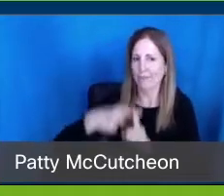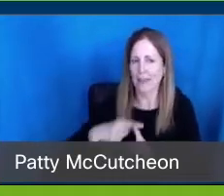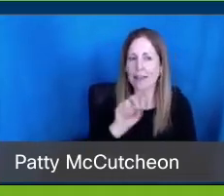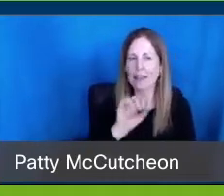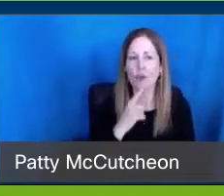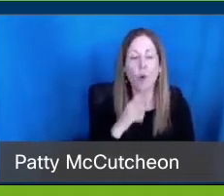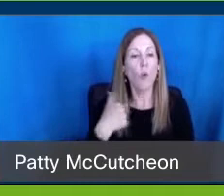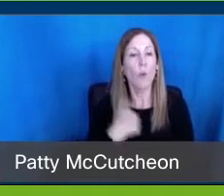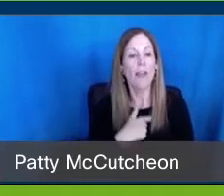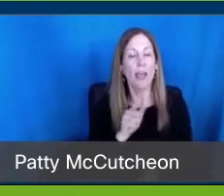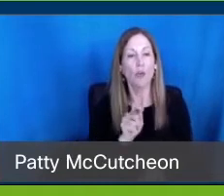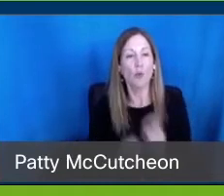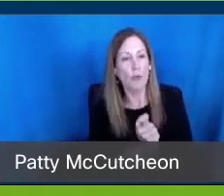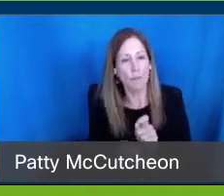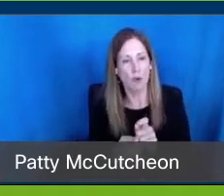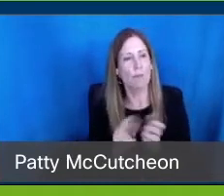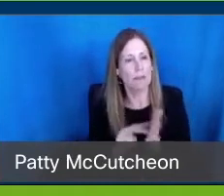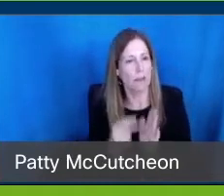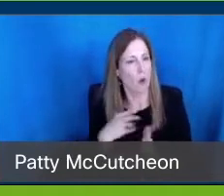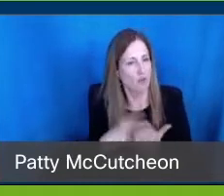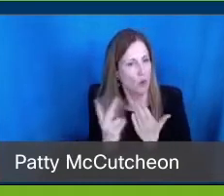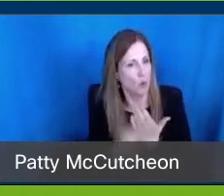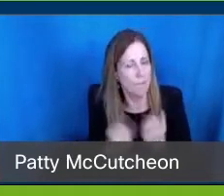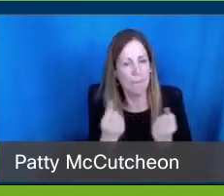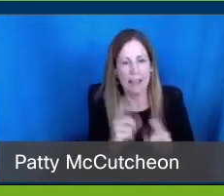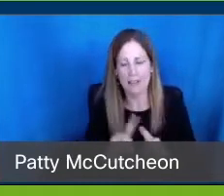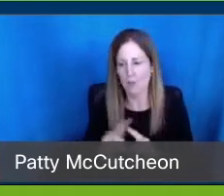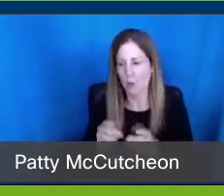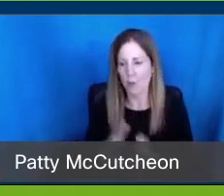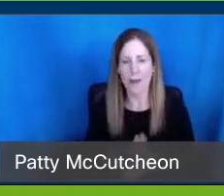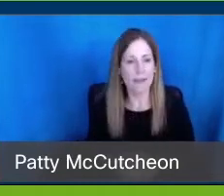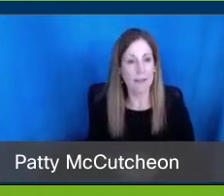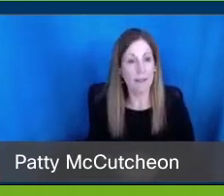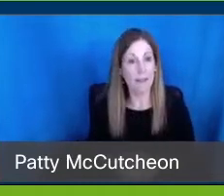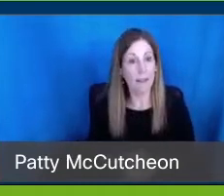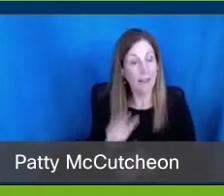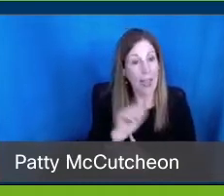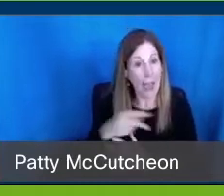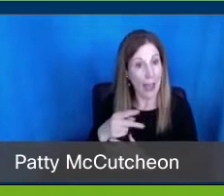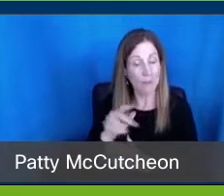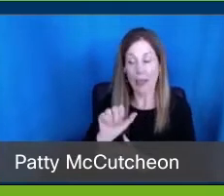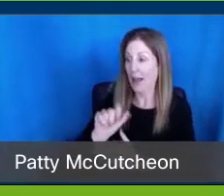in many different ways, and the apps and the Alexa skill are a perfect example of that.